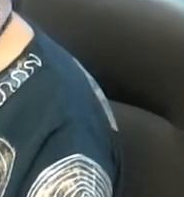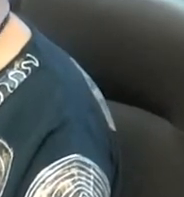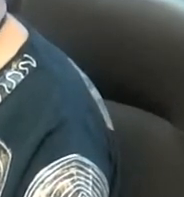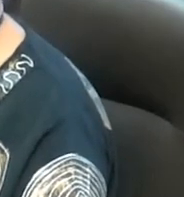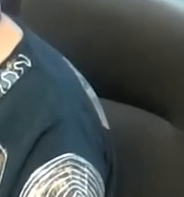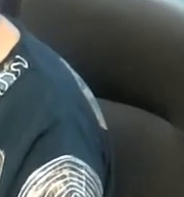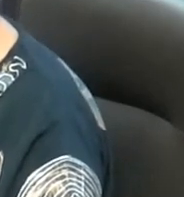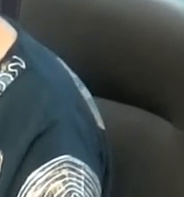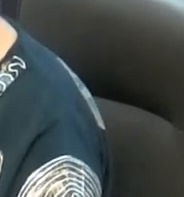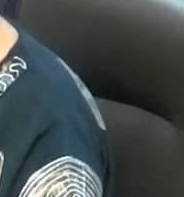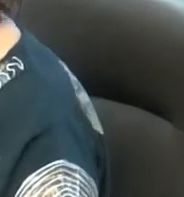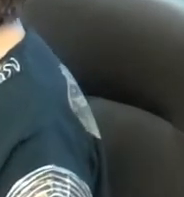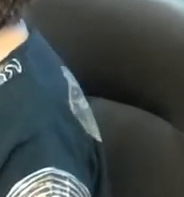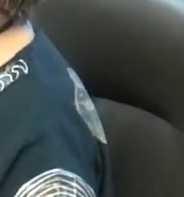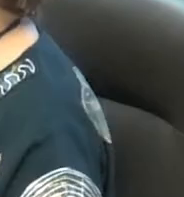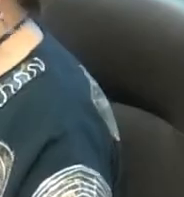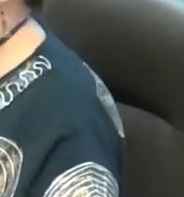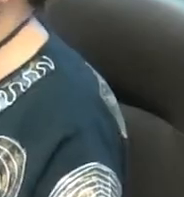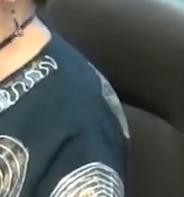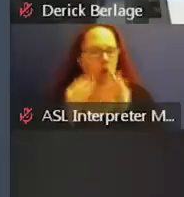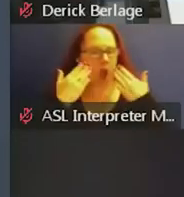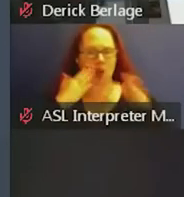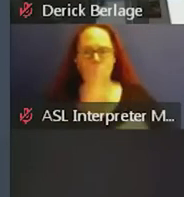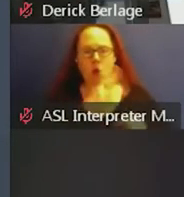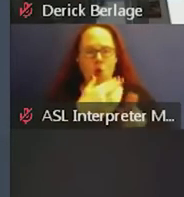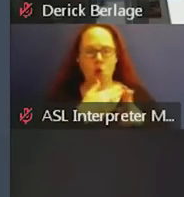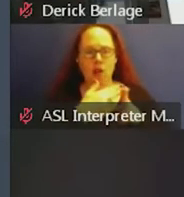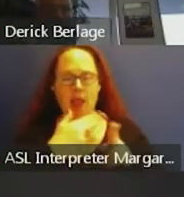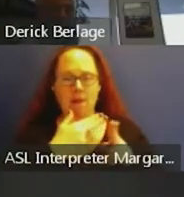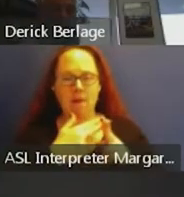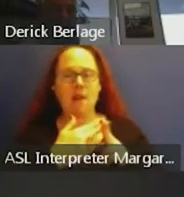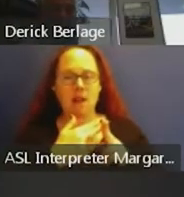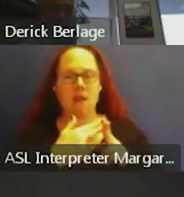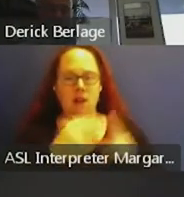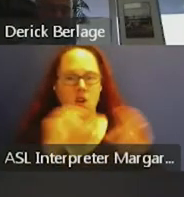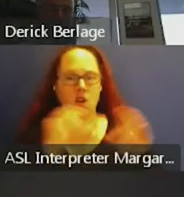language interpreter, and I don't know your name. I know. And gave me your name. Ma'am can you,